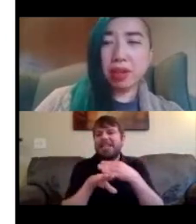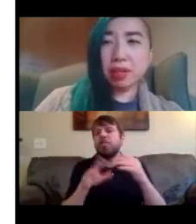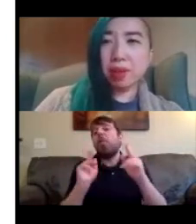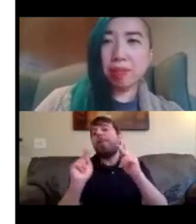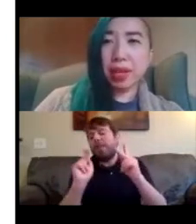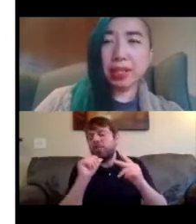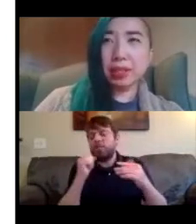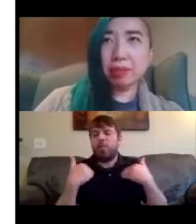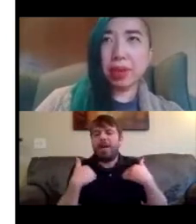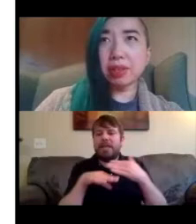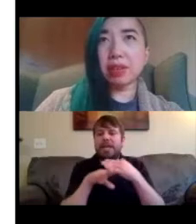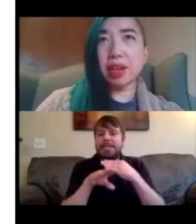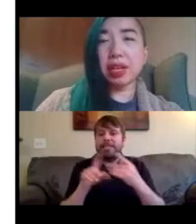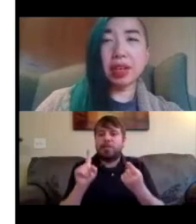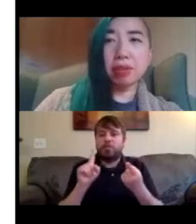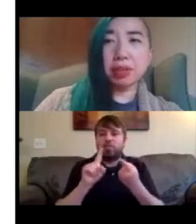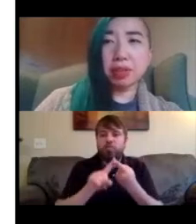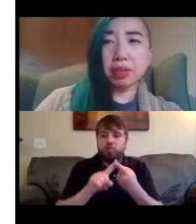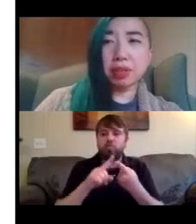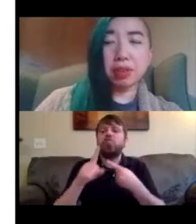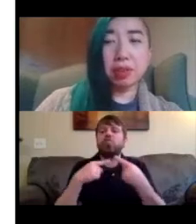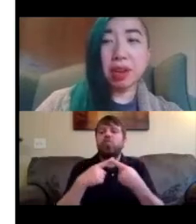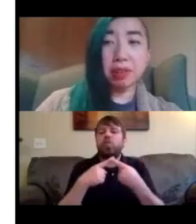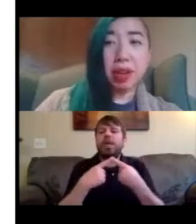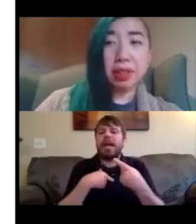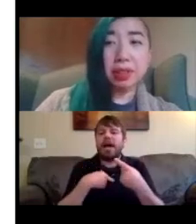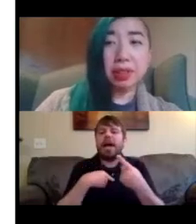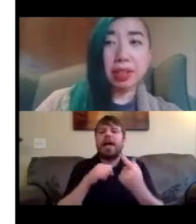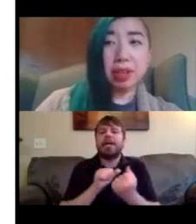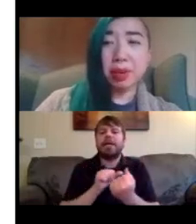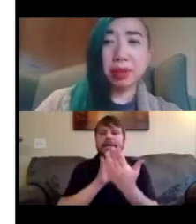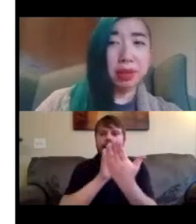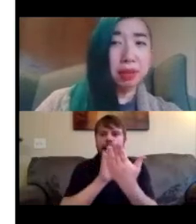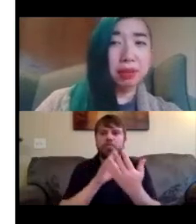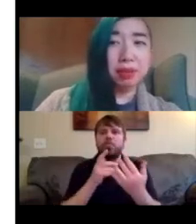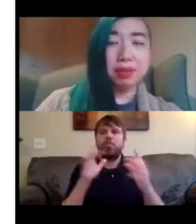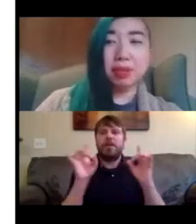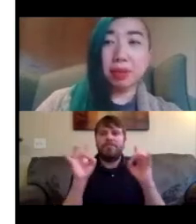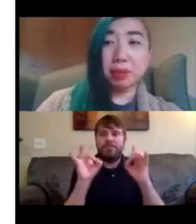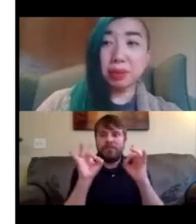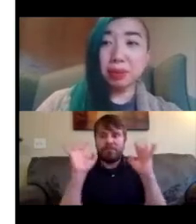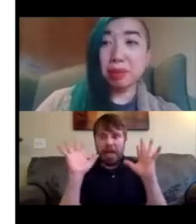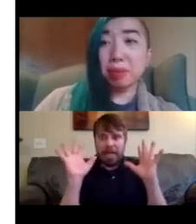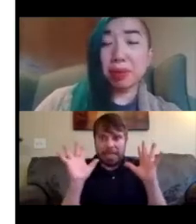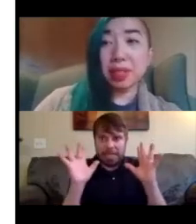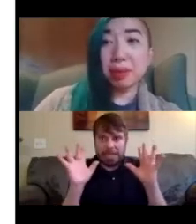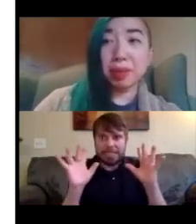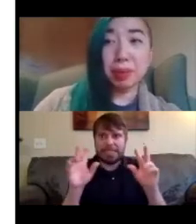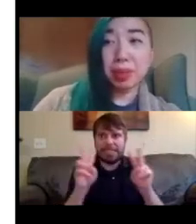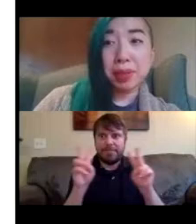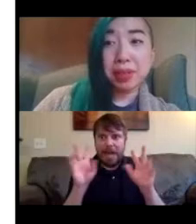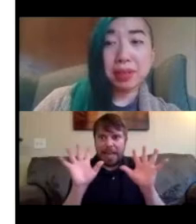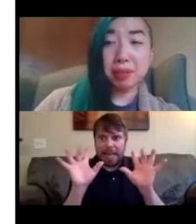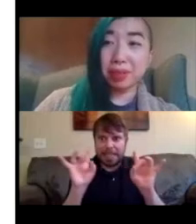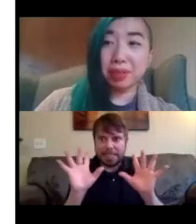in my mind when I encounter an act of violence and I wonder does anyone else believe me? Does anyone